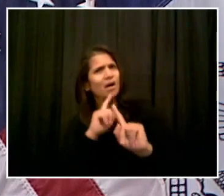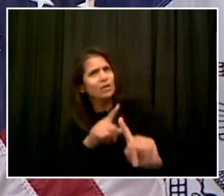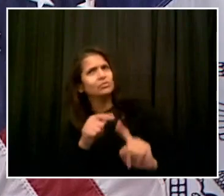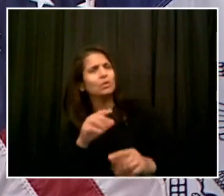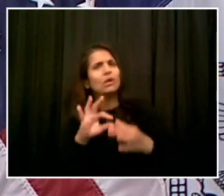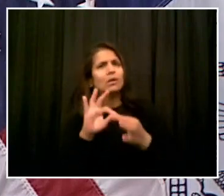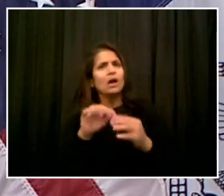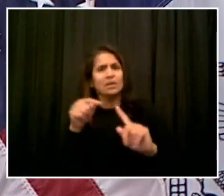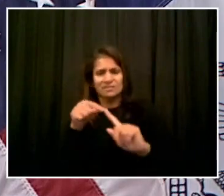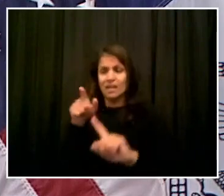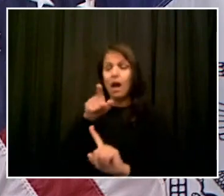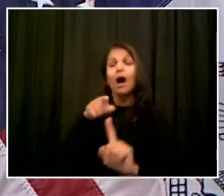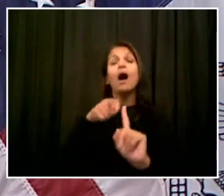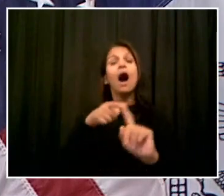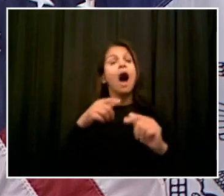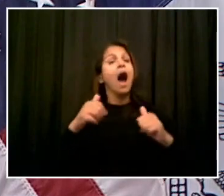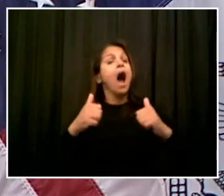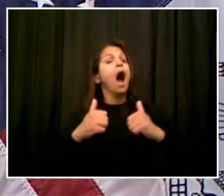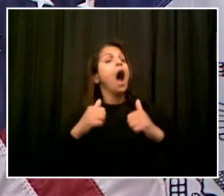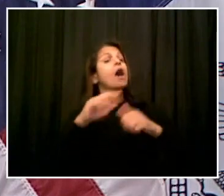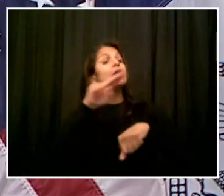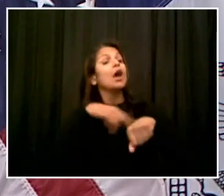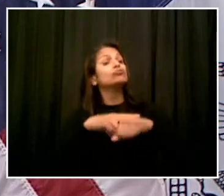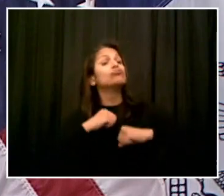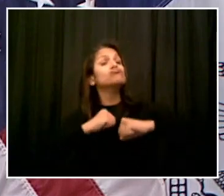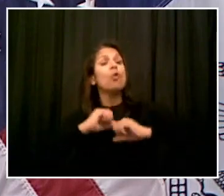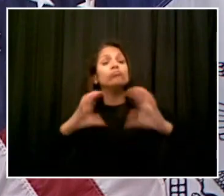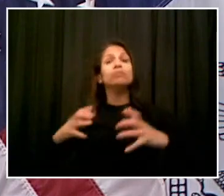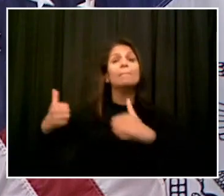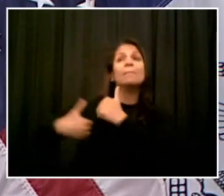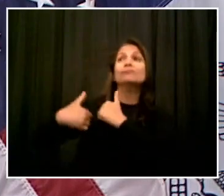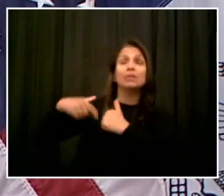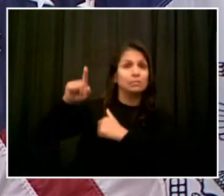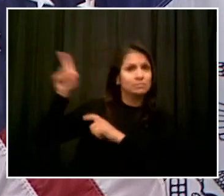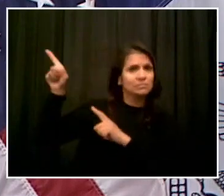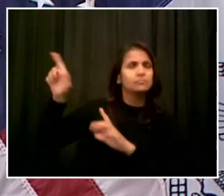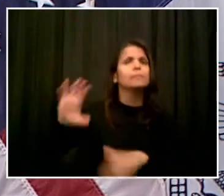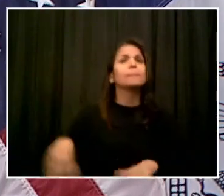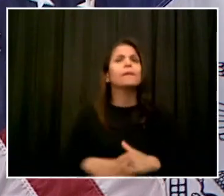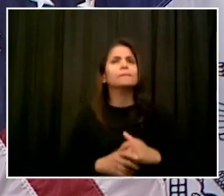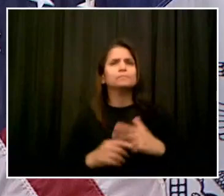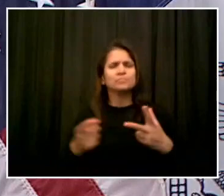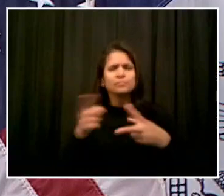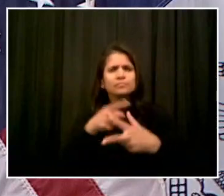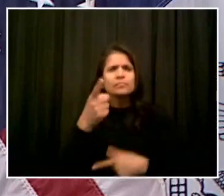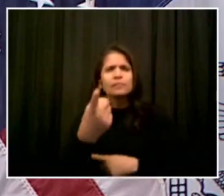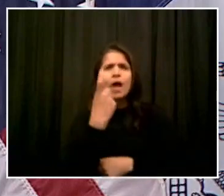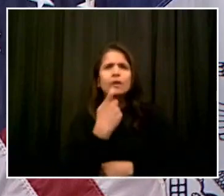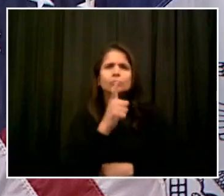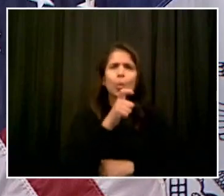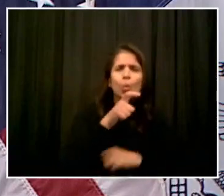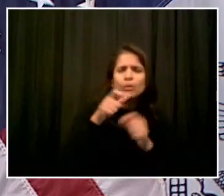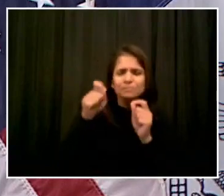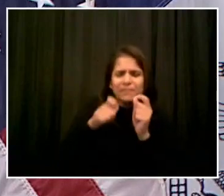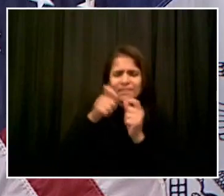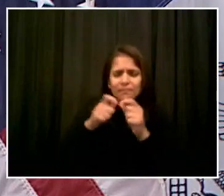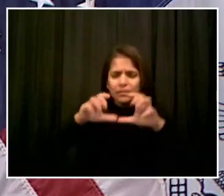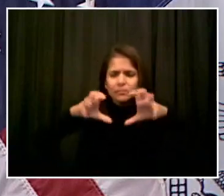AS WE SEE A PATTERN ALL OVER THE COUNTRY.